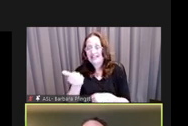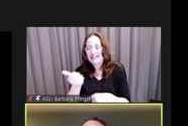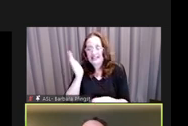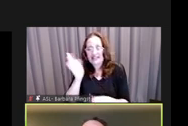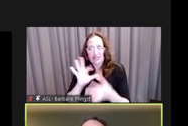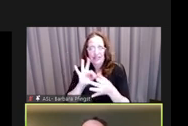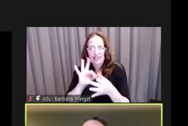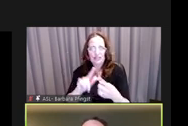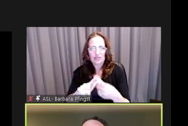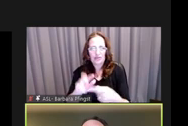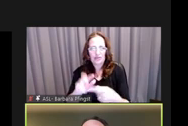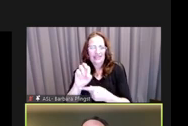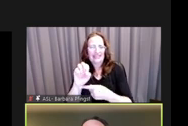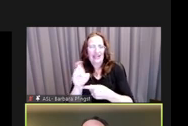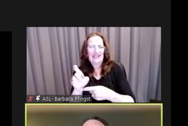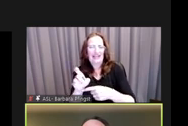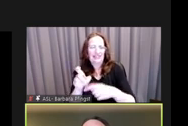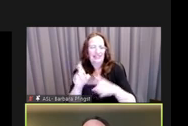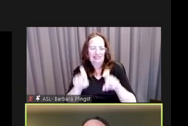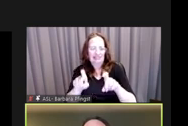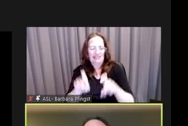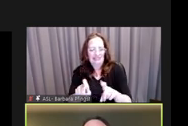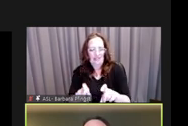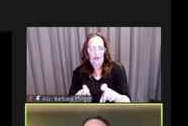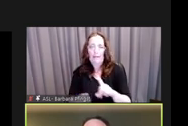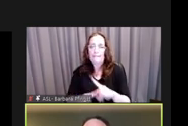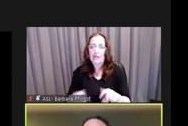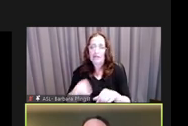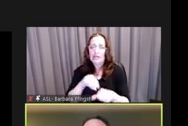But you know that in the hospital there might be some sort of objective test that doesn't